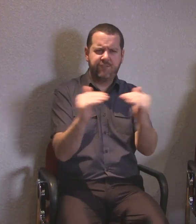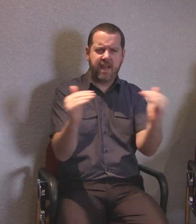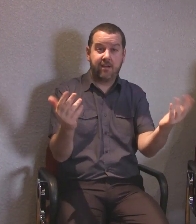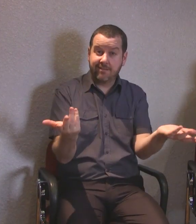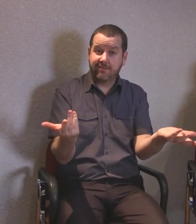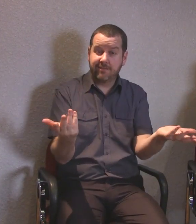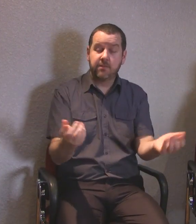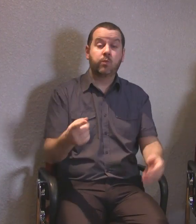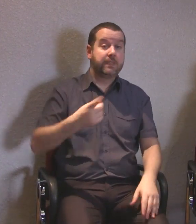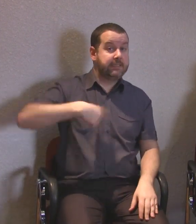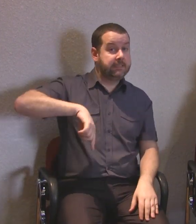We are looking to bring together all the stories of inequality